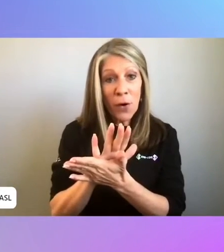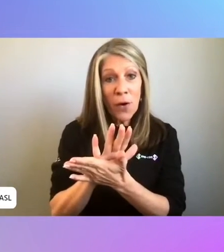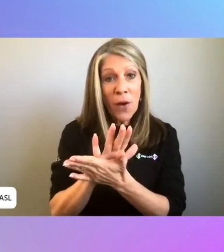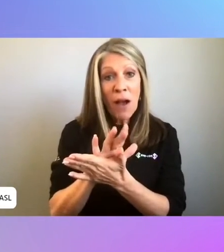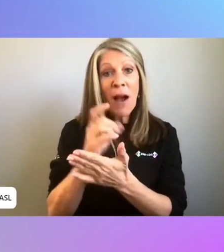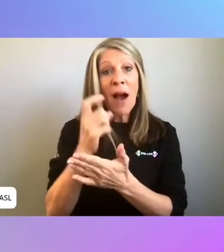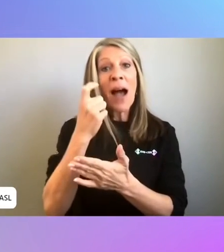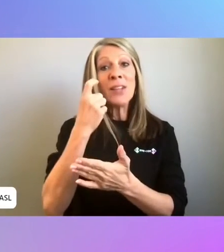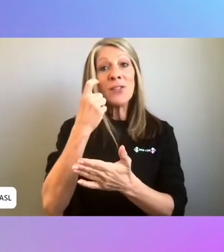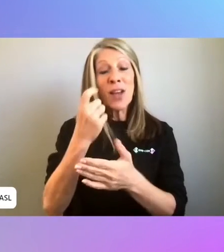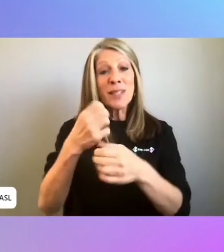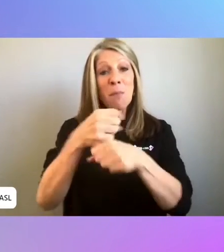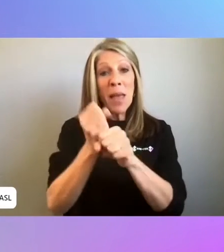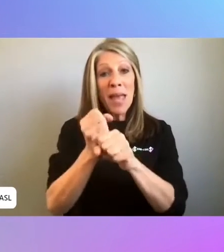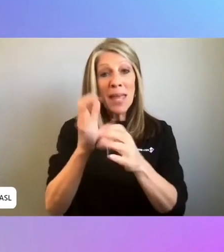you can fill it even more is